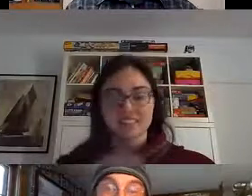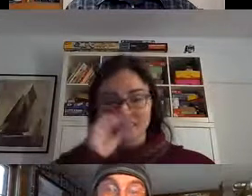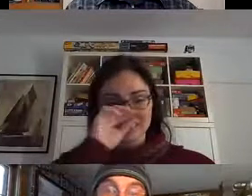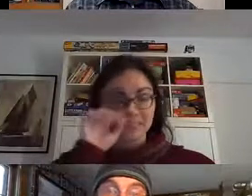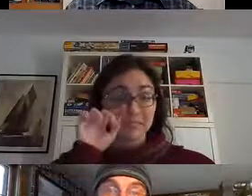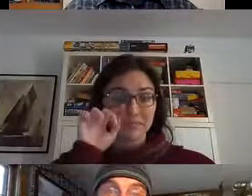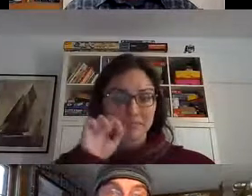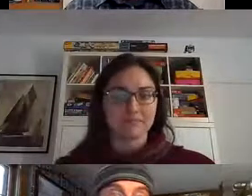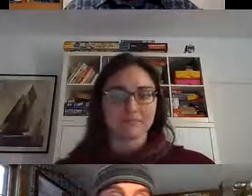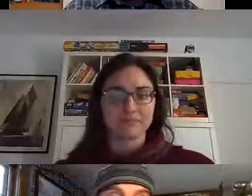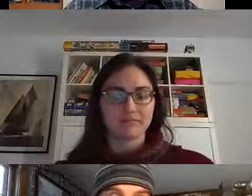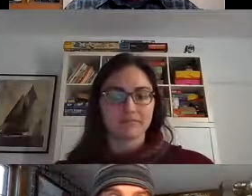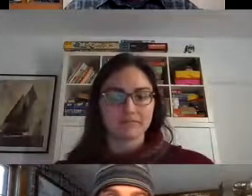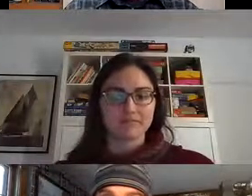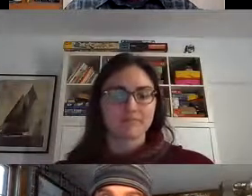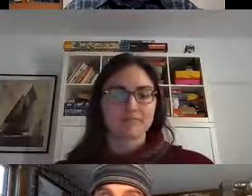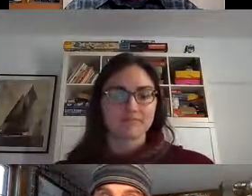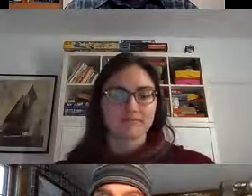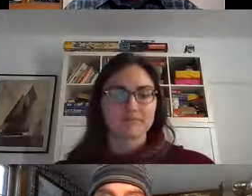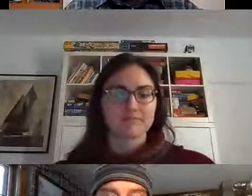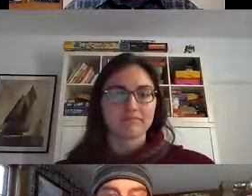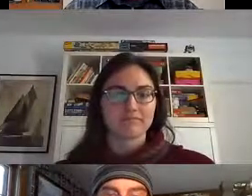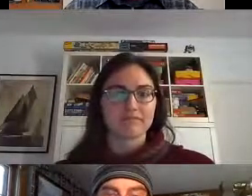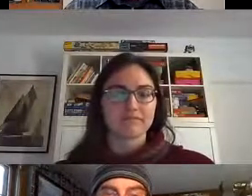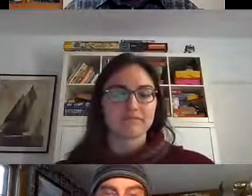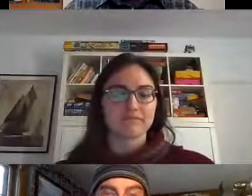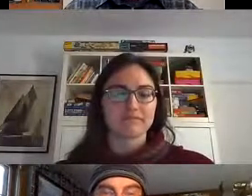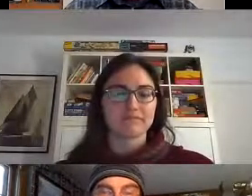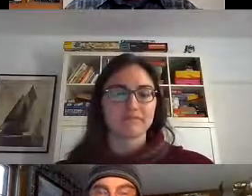and hospital rats too! They were kind of, both served a purpose. Um, and